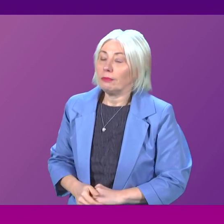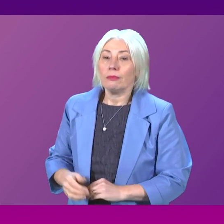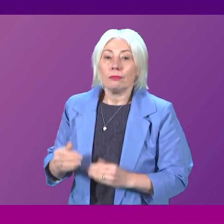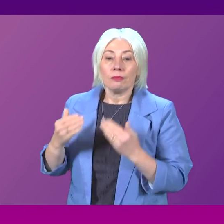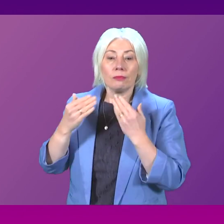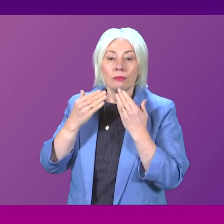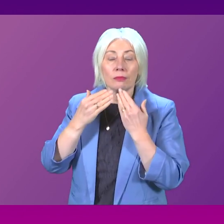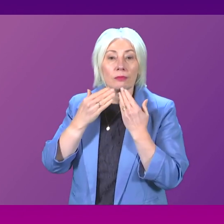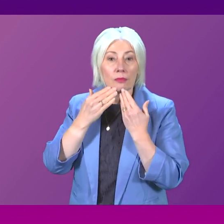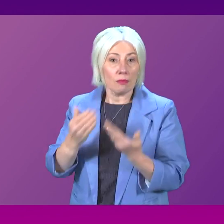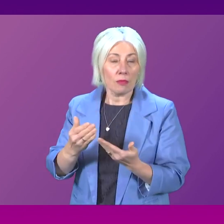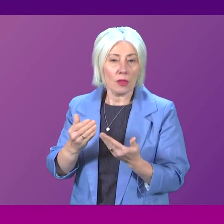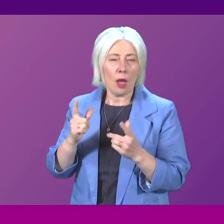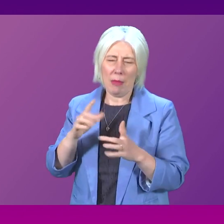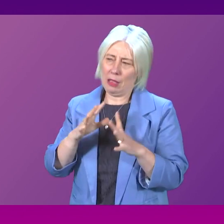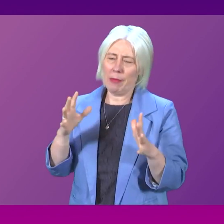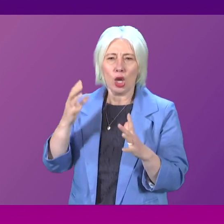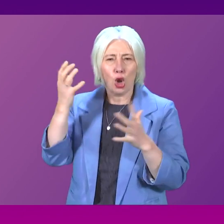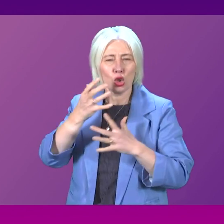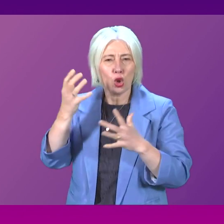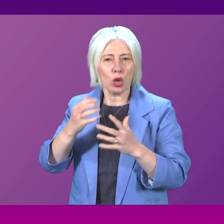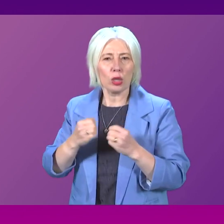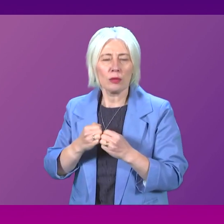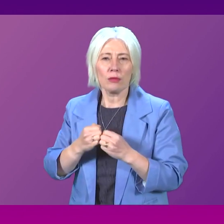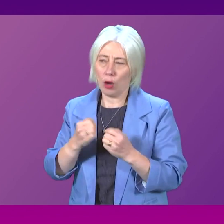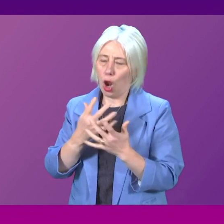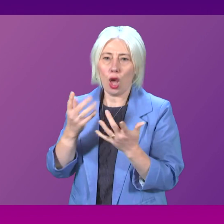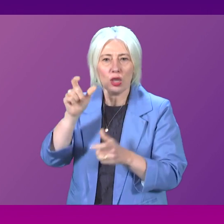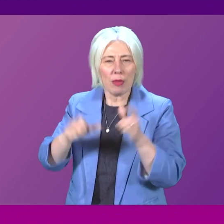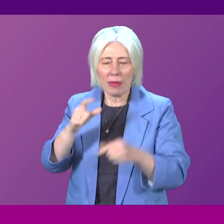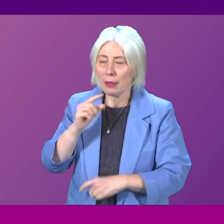Energy costs are a huge concern for many, including businesses.